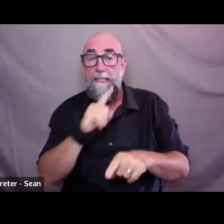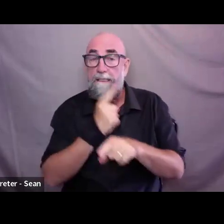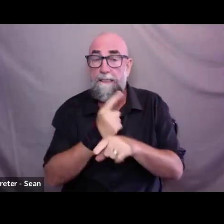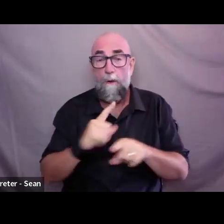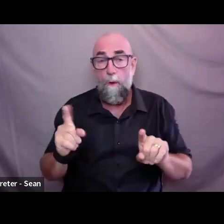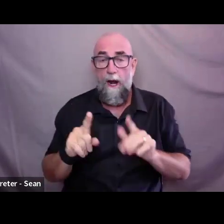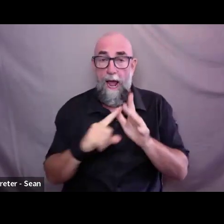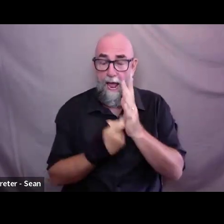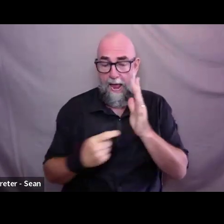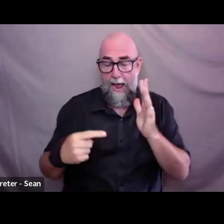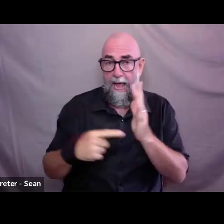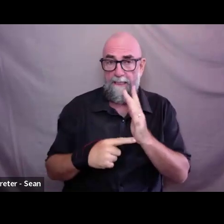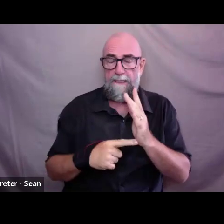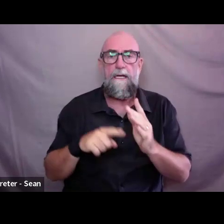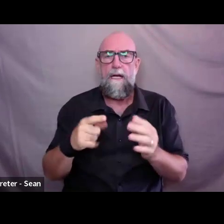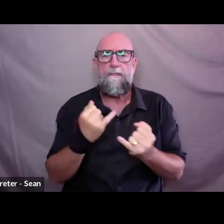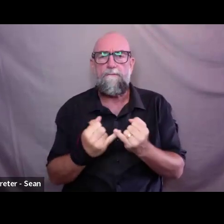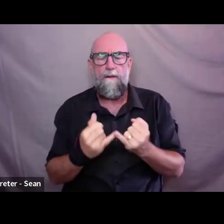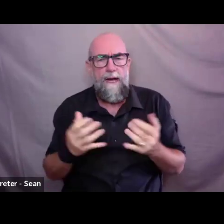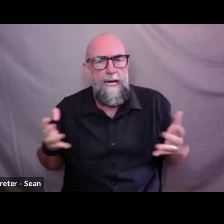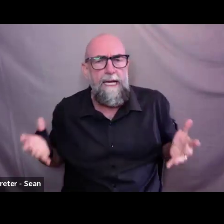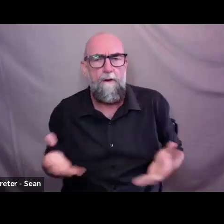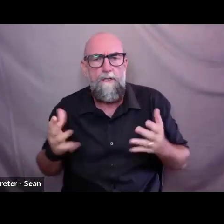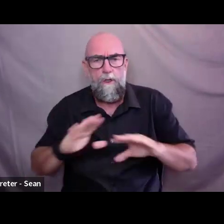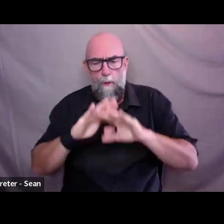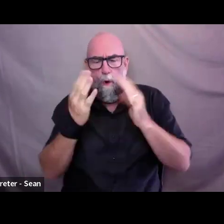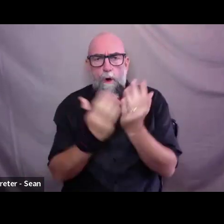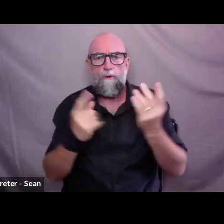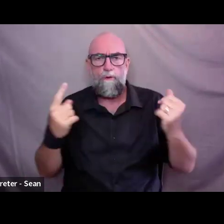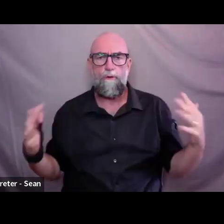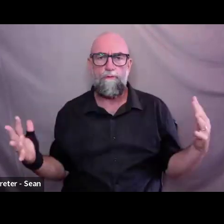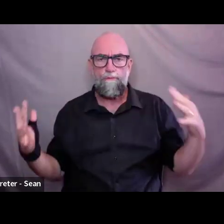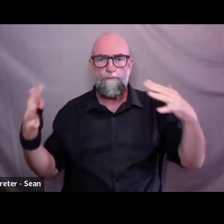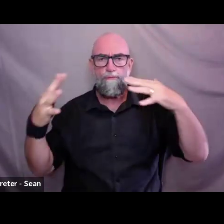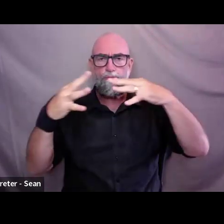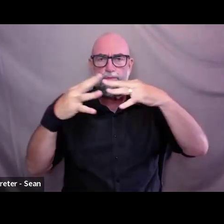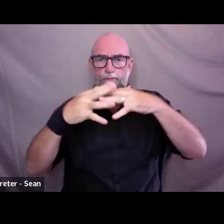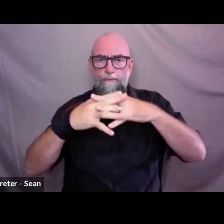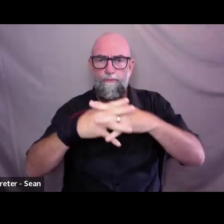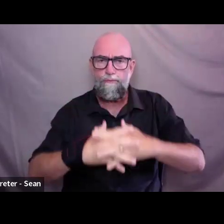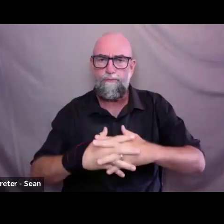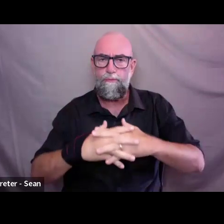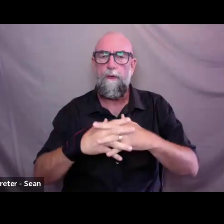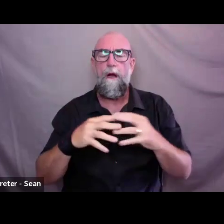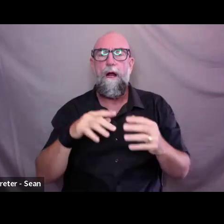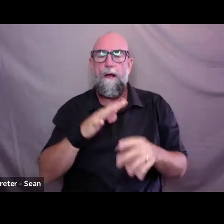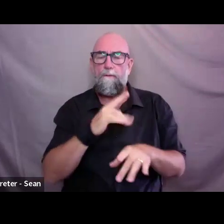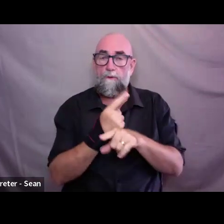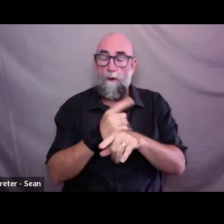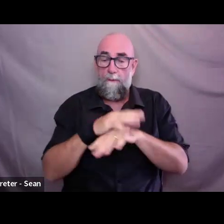about the poets and the musicians, but it could be today, the street artists, or it